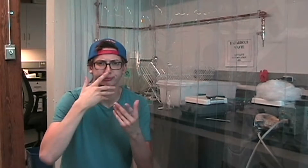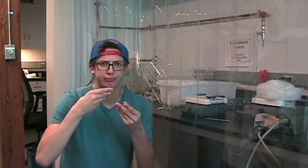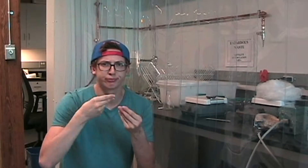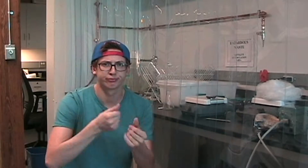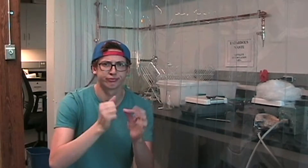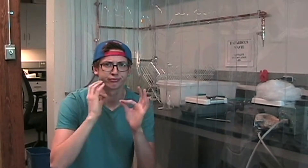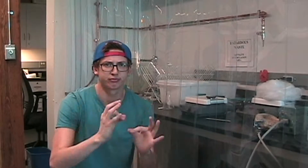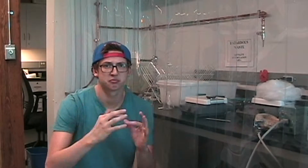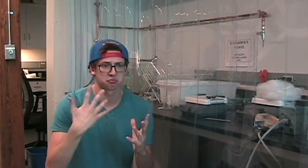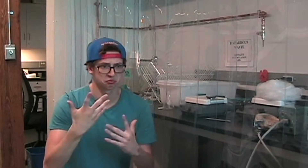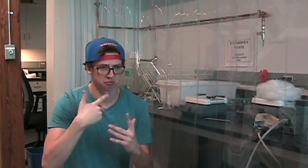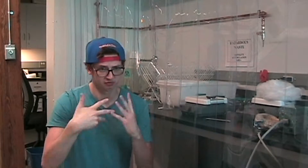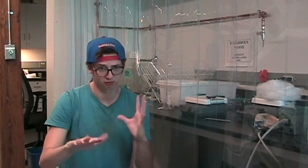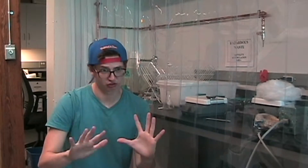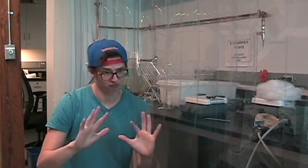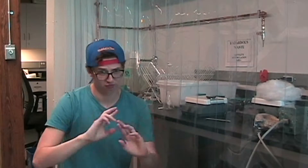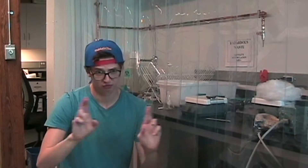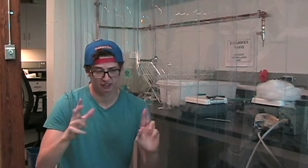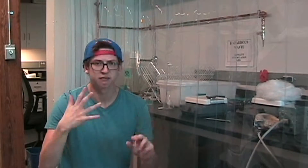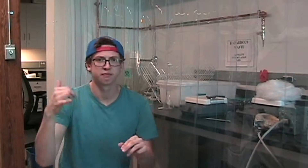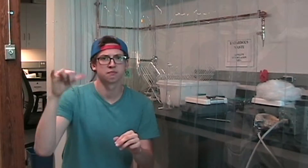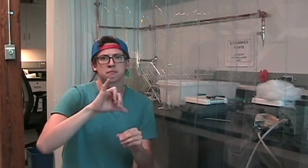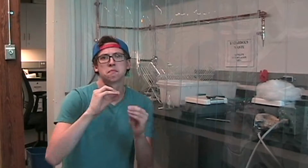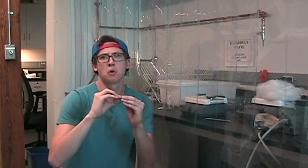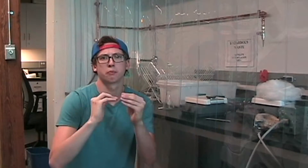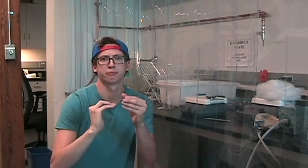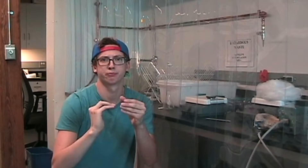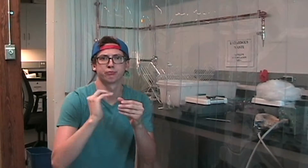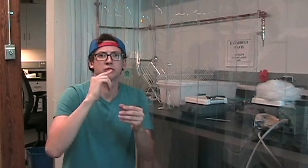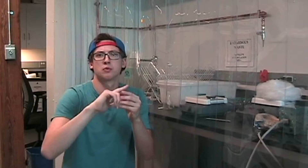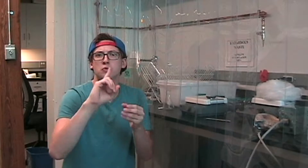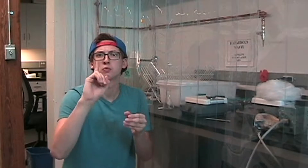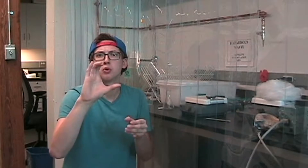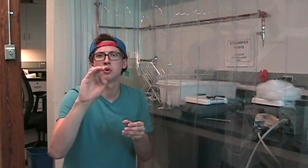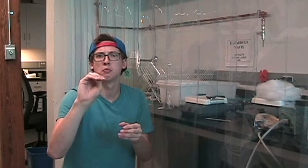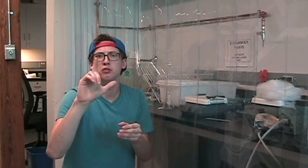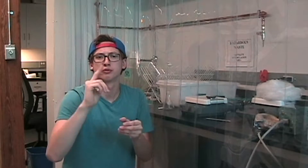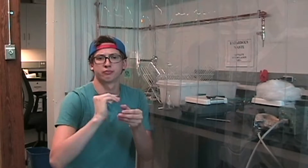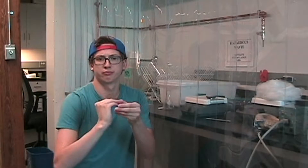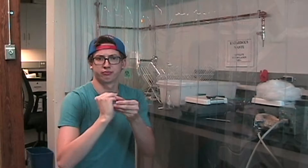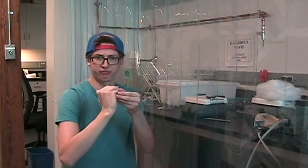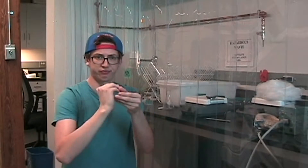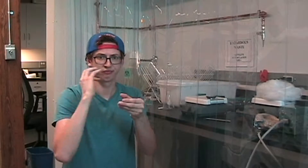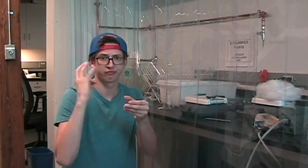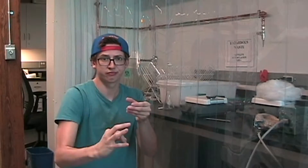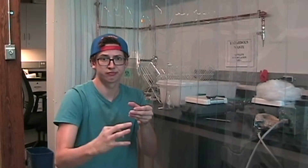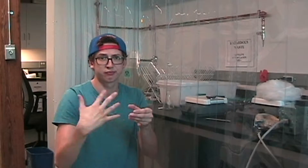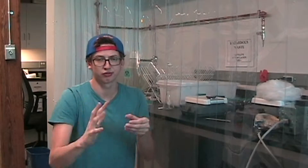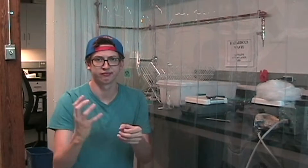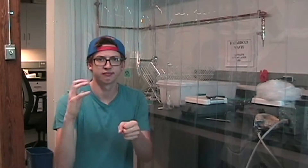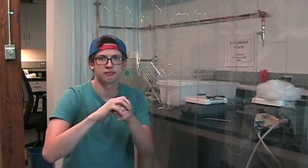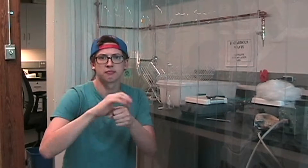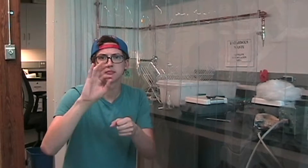While the solution was being stirred, distilled water was added into the solution flask until it reached to 100 milliliters.